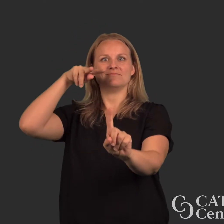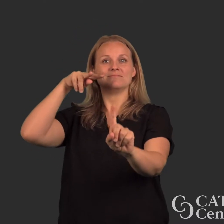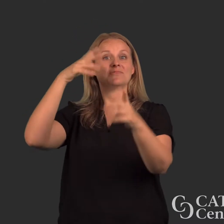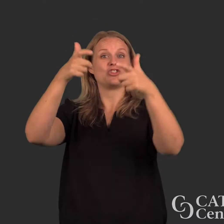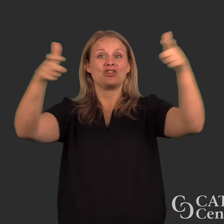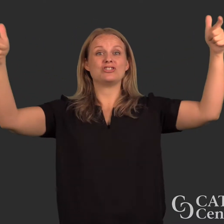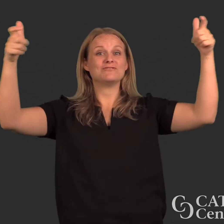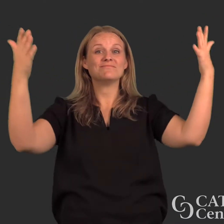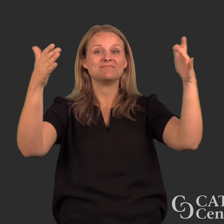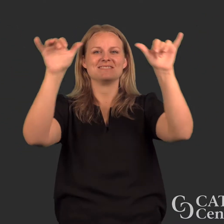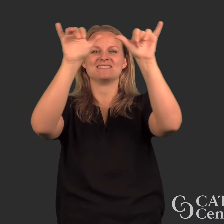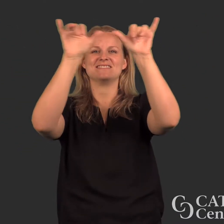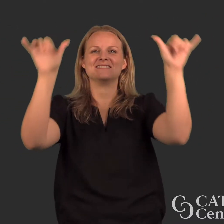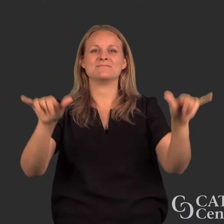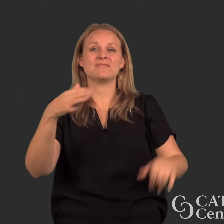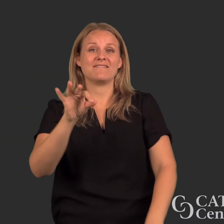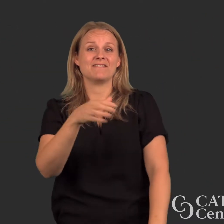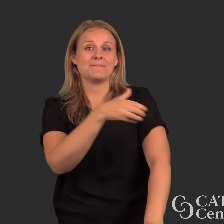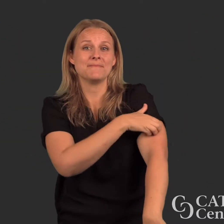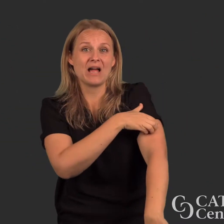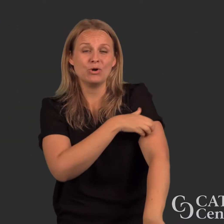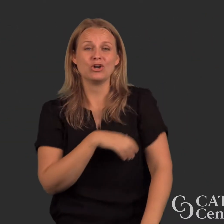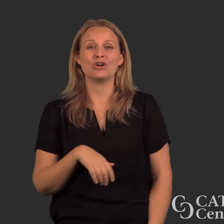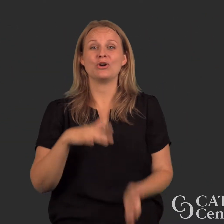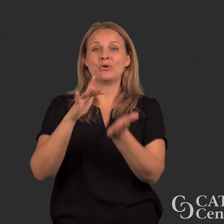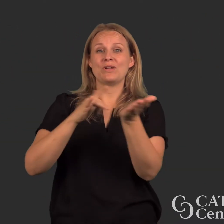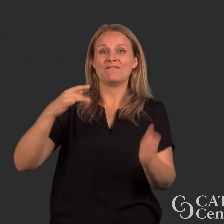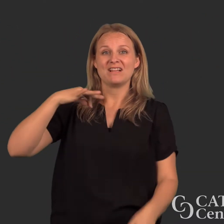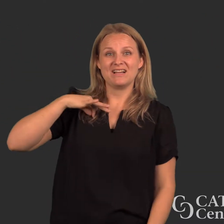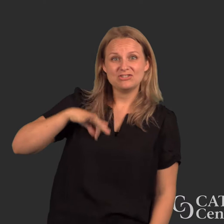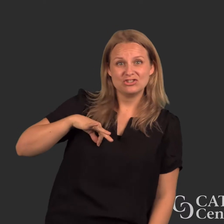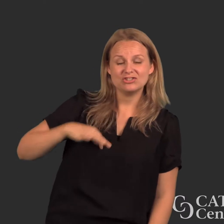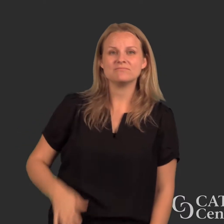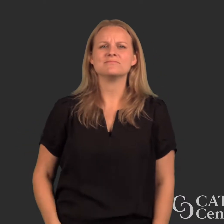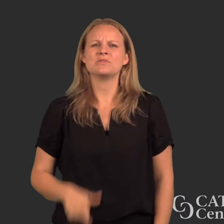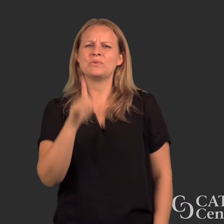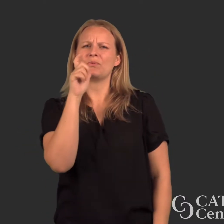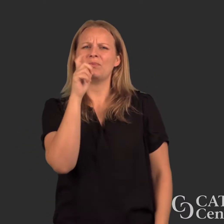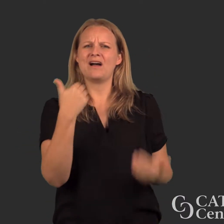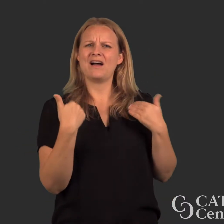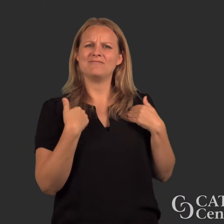systems of power, privilege and oppression that play an important role.